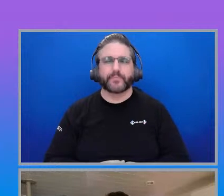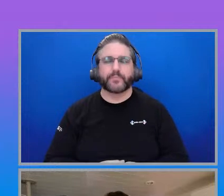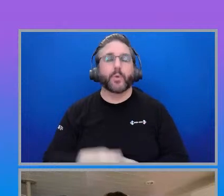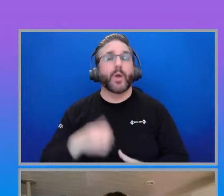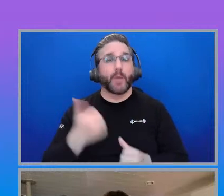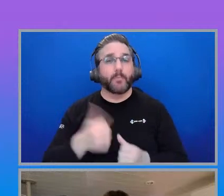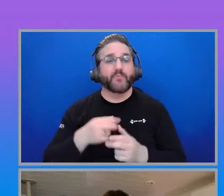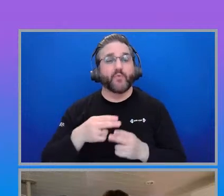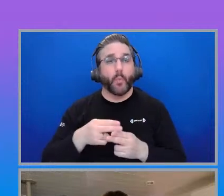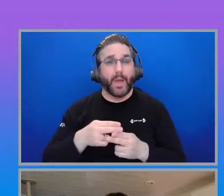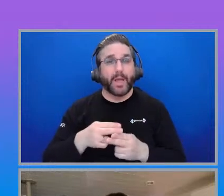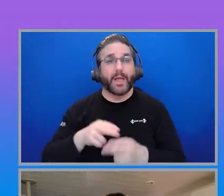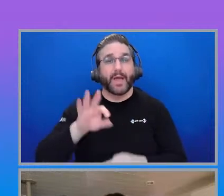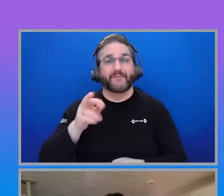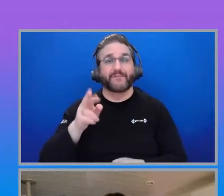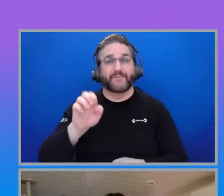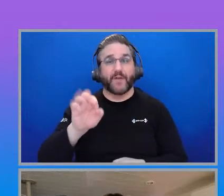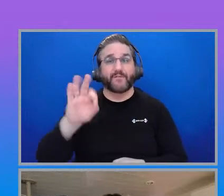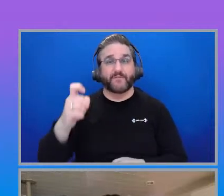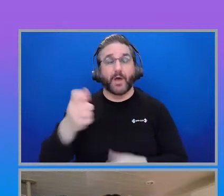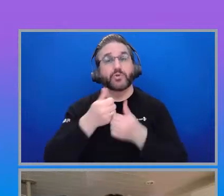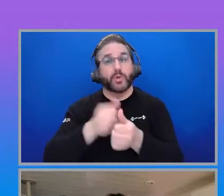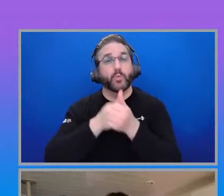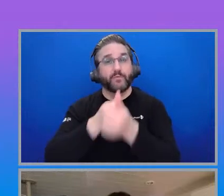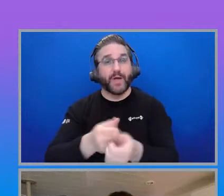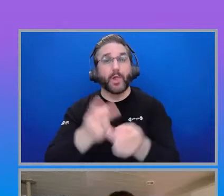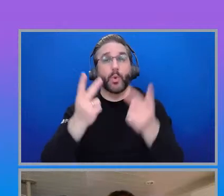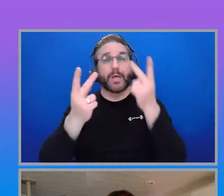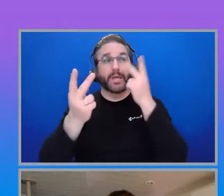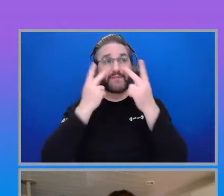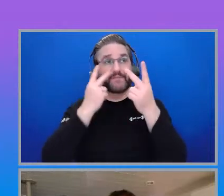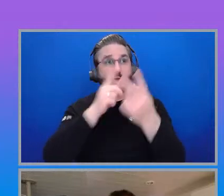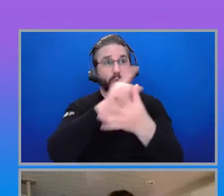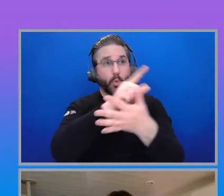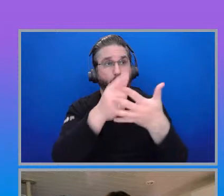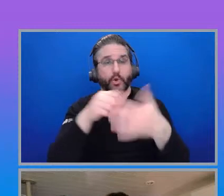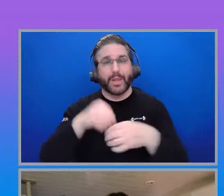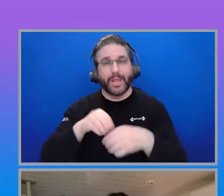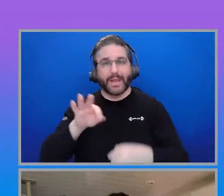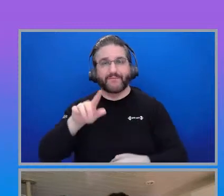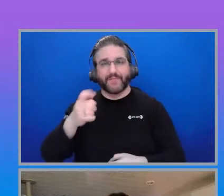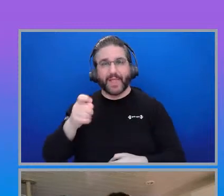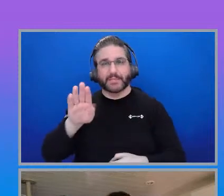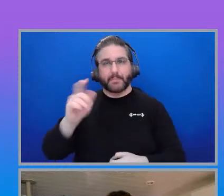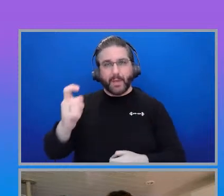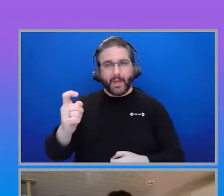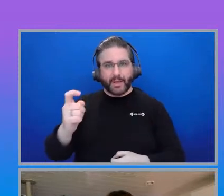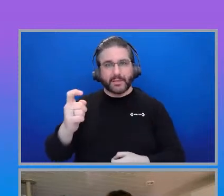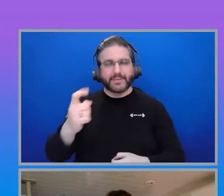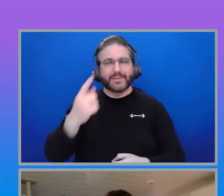little while, Firefox actually did attempt to follow the visual order in flexbox. So just where